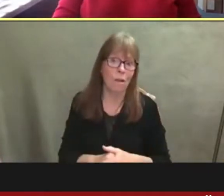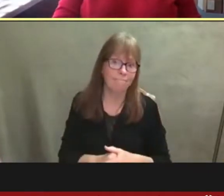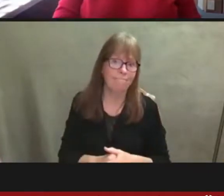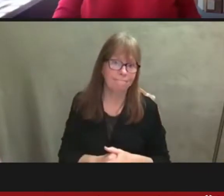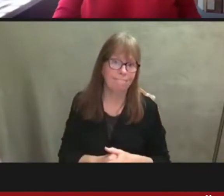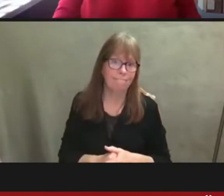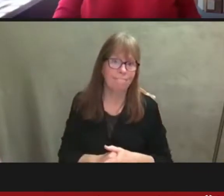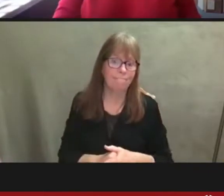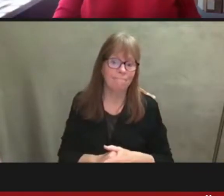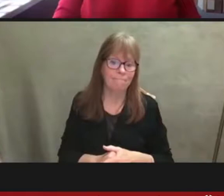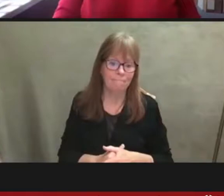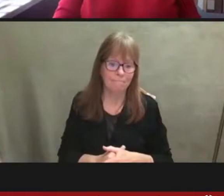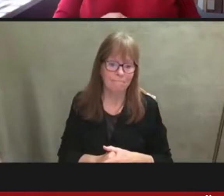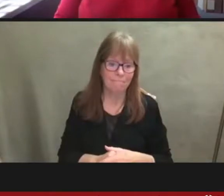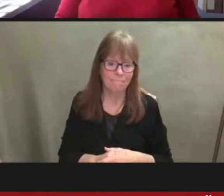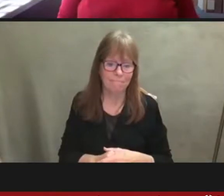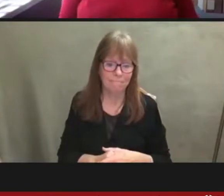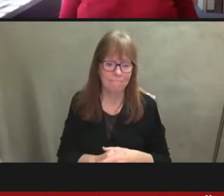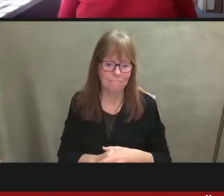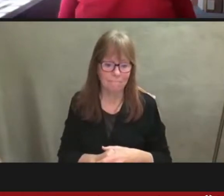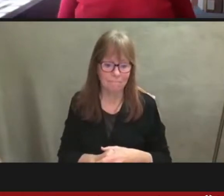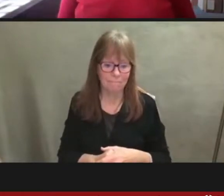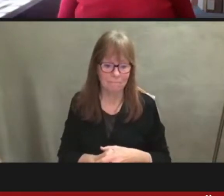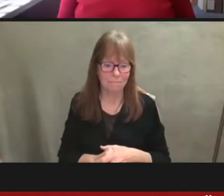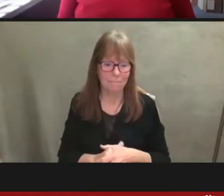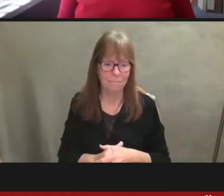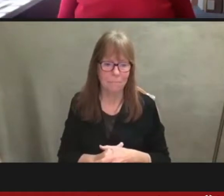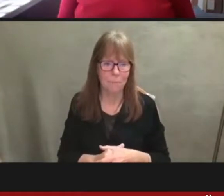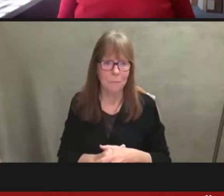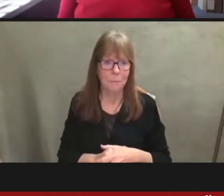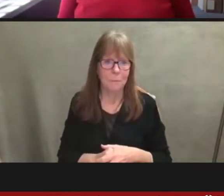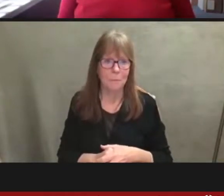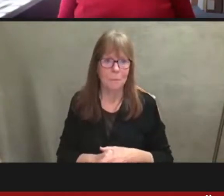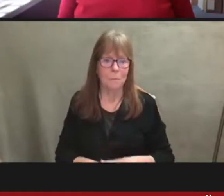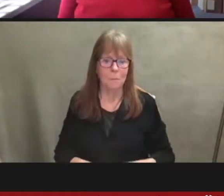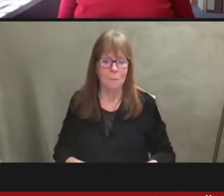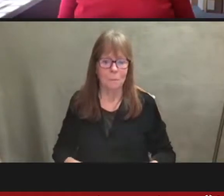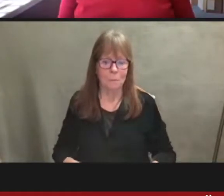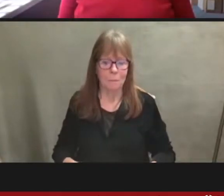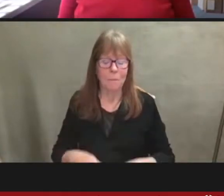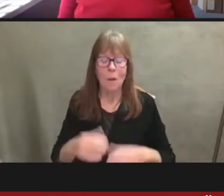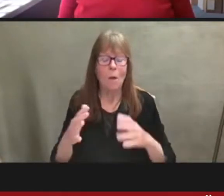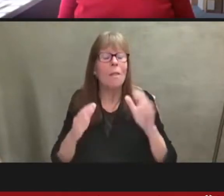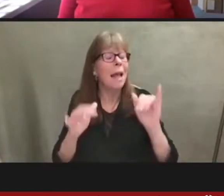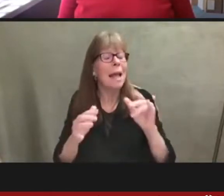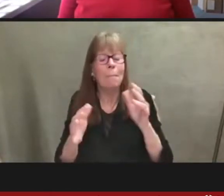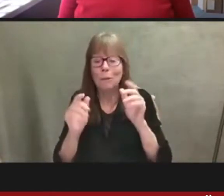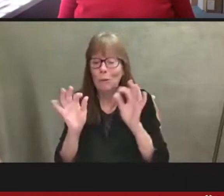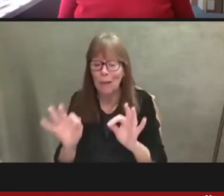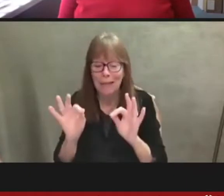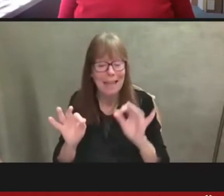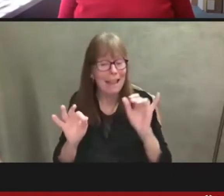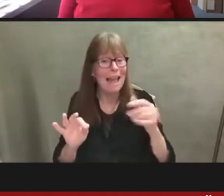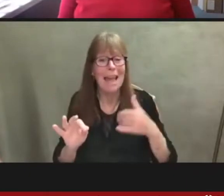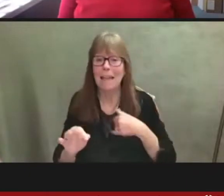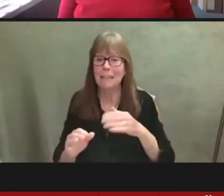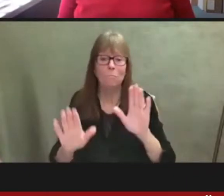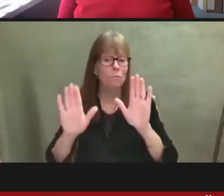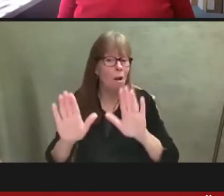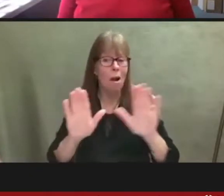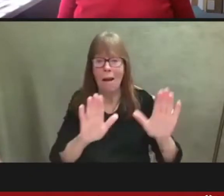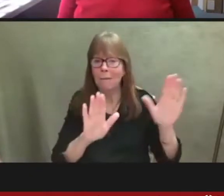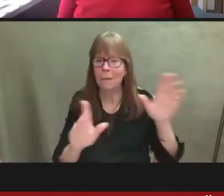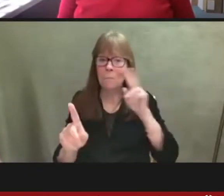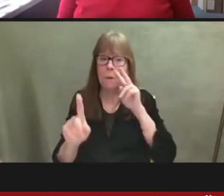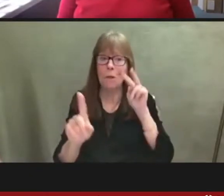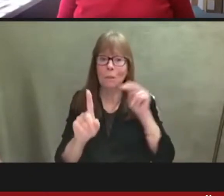That's an excellent point, and now Dr. Gallegos, from a policy perspective, how has stigma